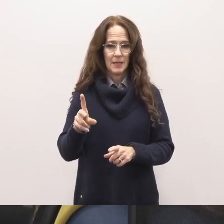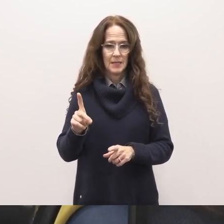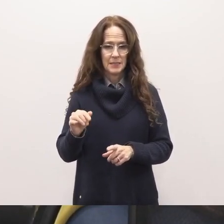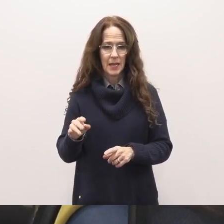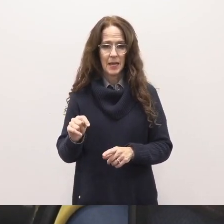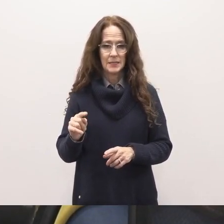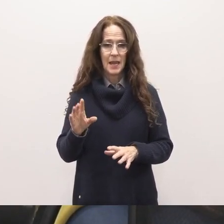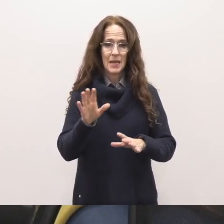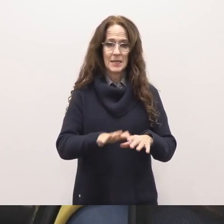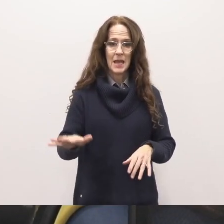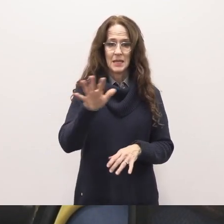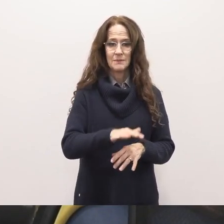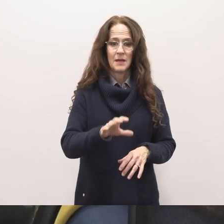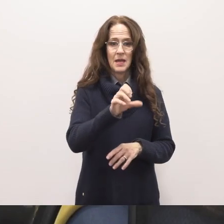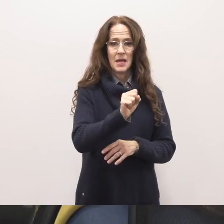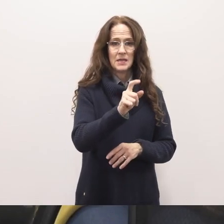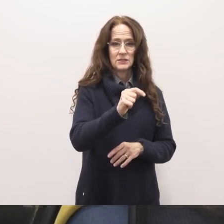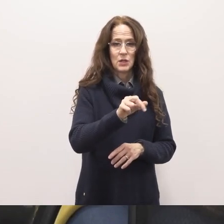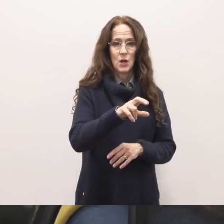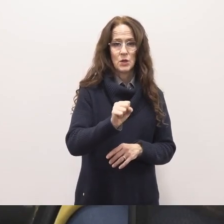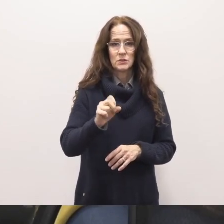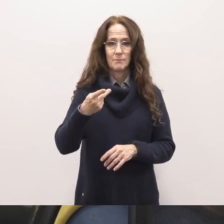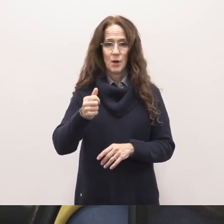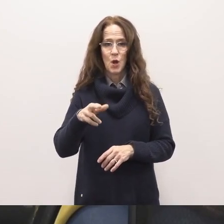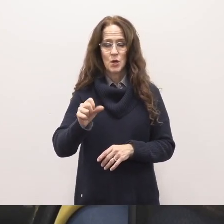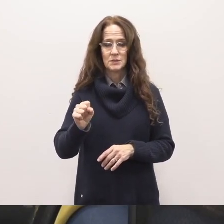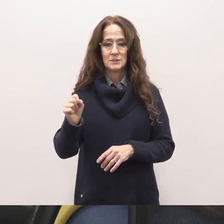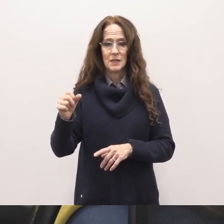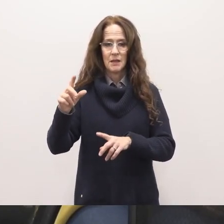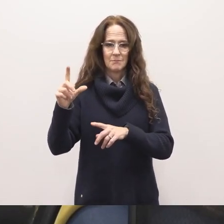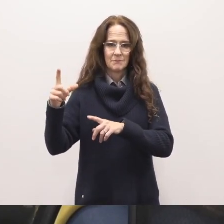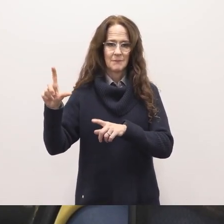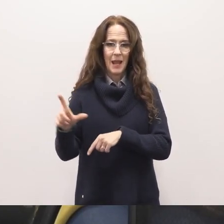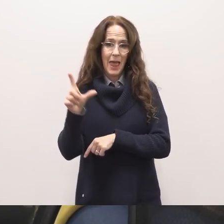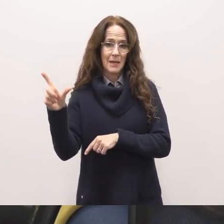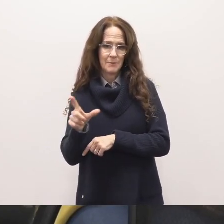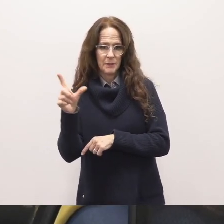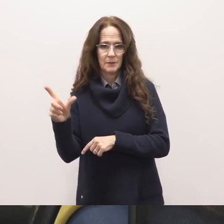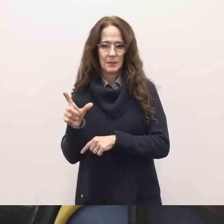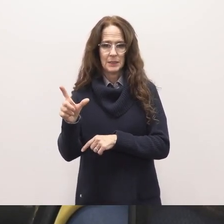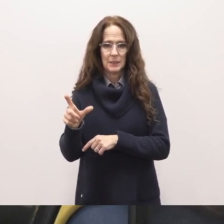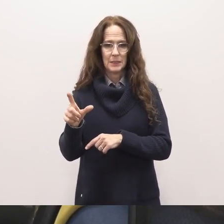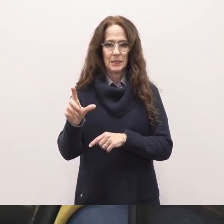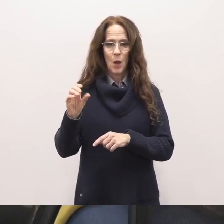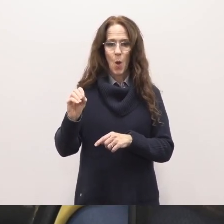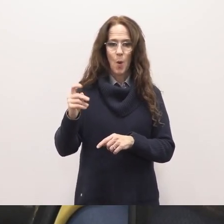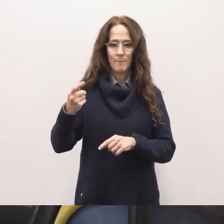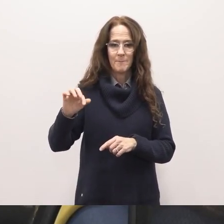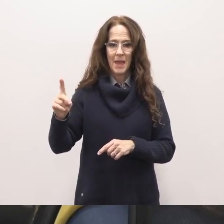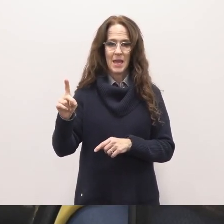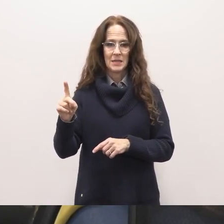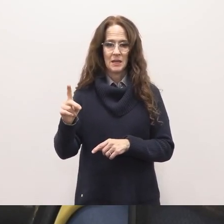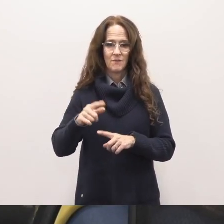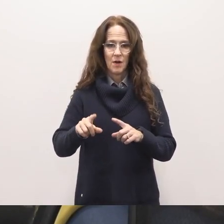for STRS and PERS liability and for OPEB. Those items are derived from actuarial valuations.